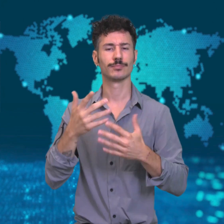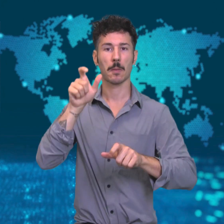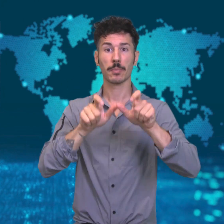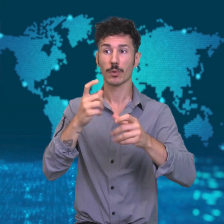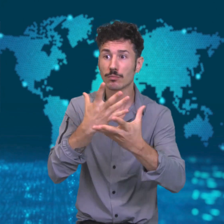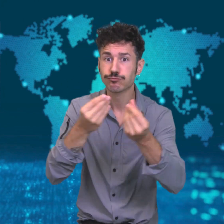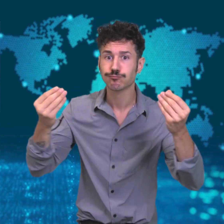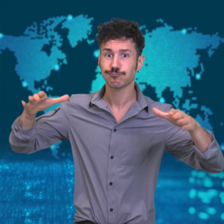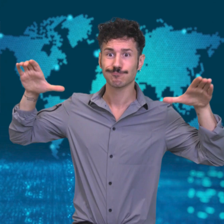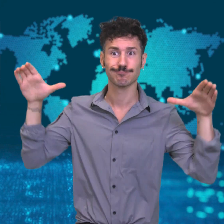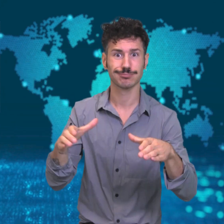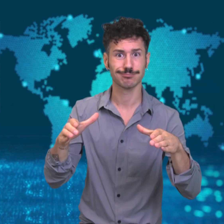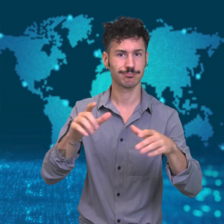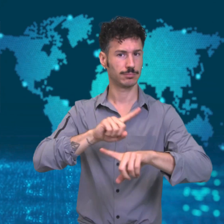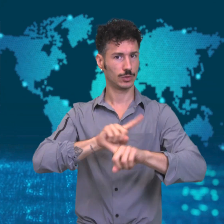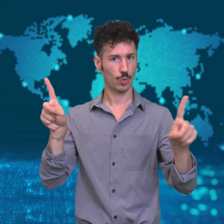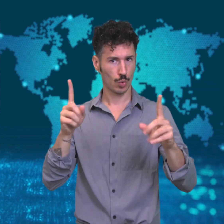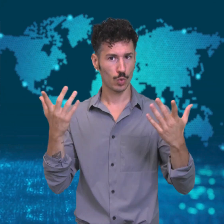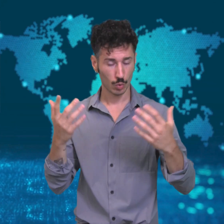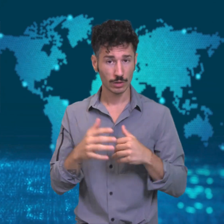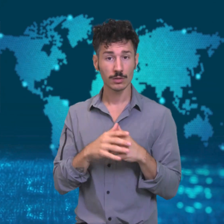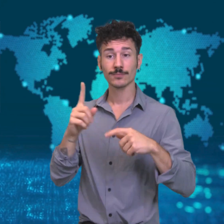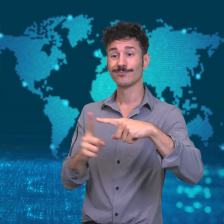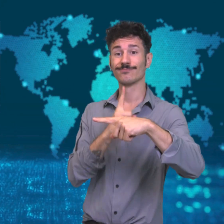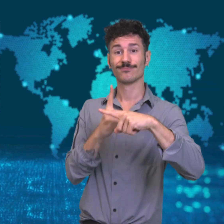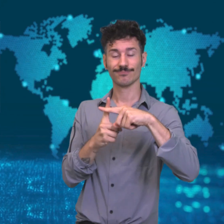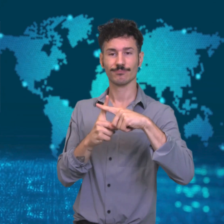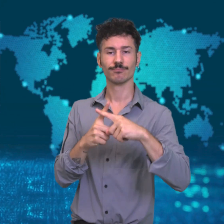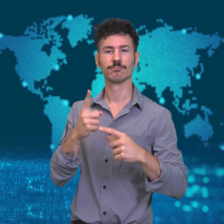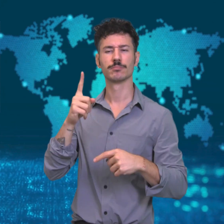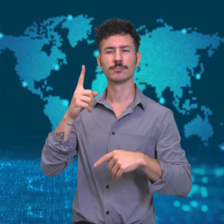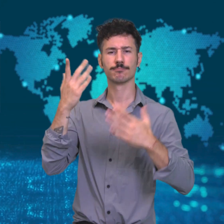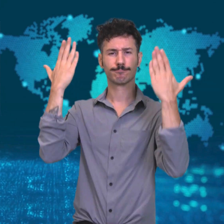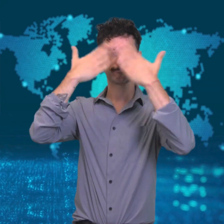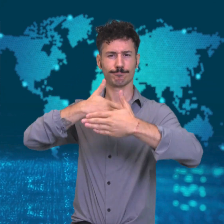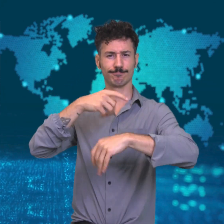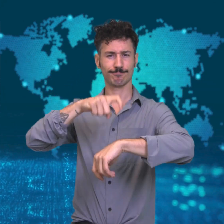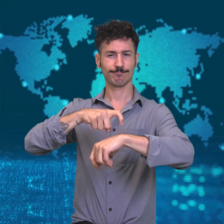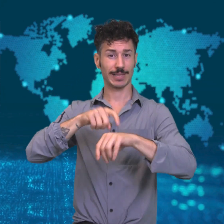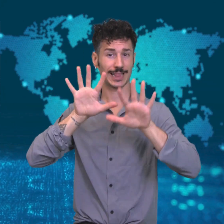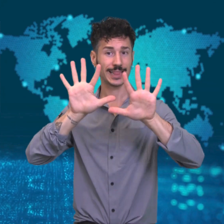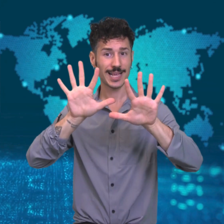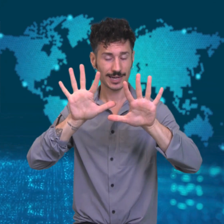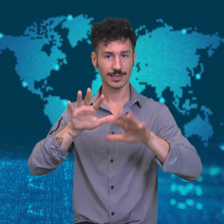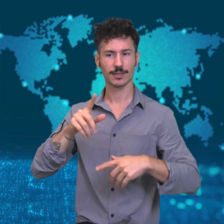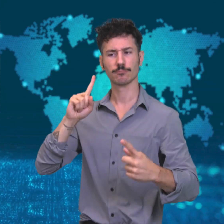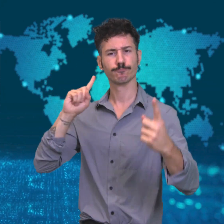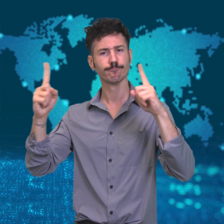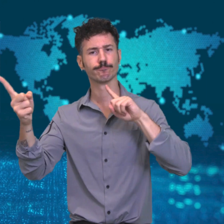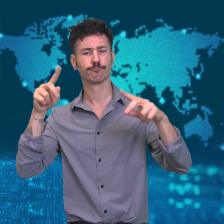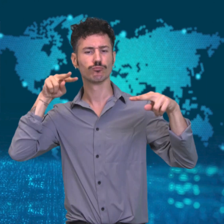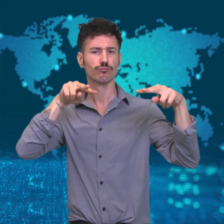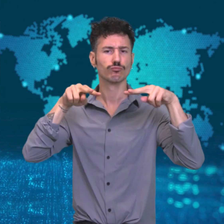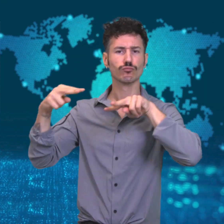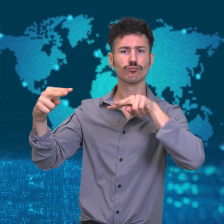There is also a nationwide curfew at 10 pm to slow the virus’ spread.